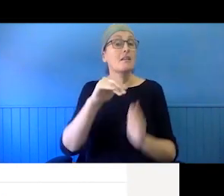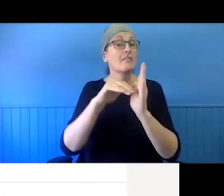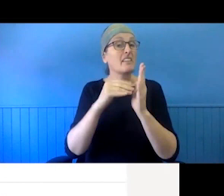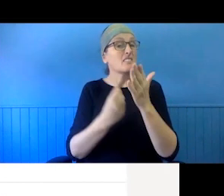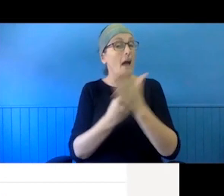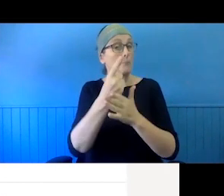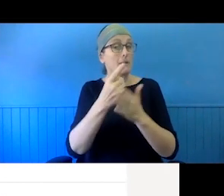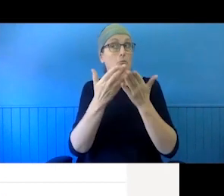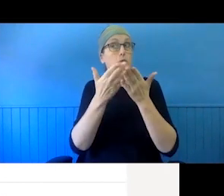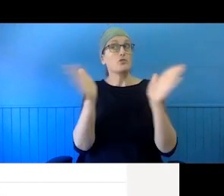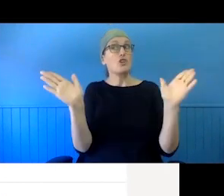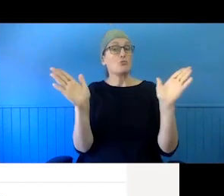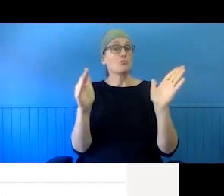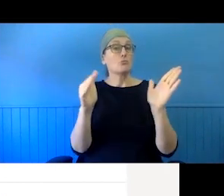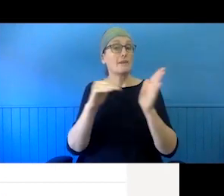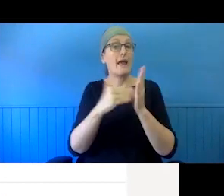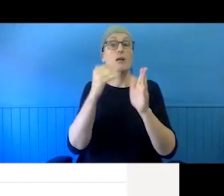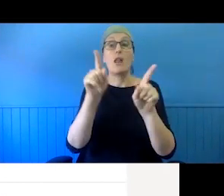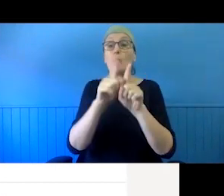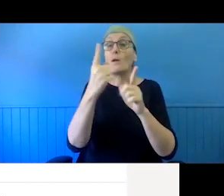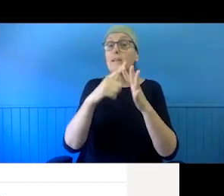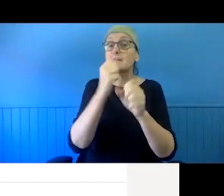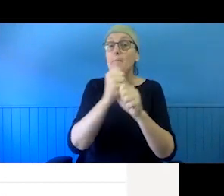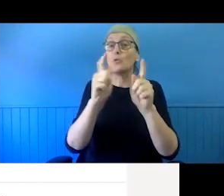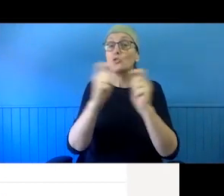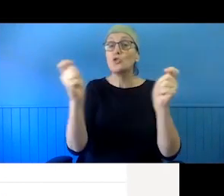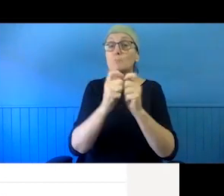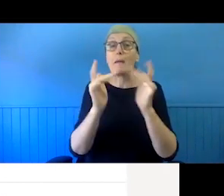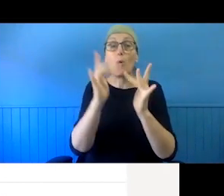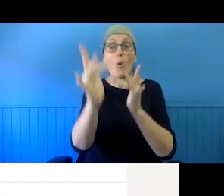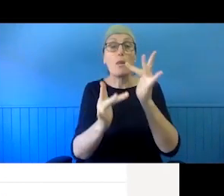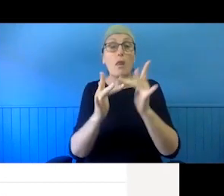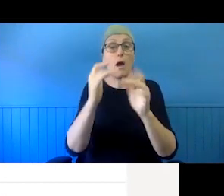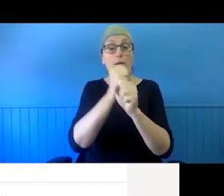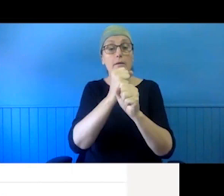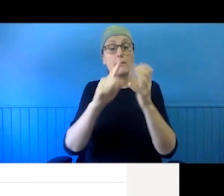probably aware if you read its content - and I pledge to The